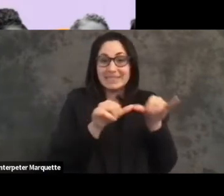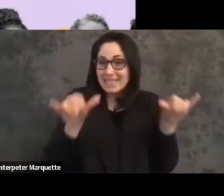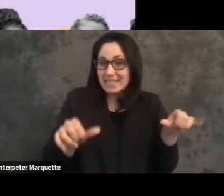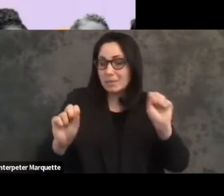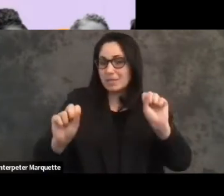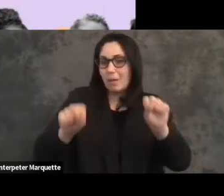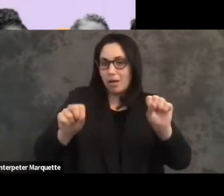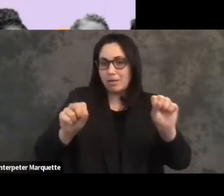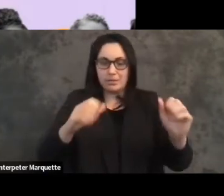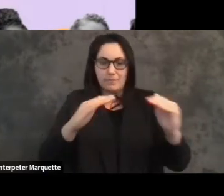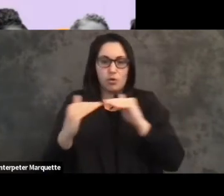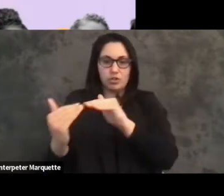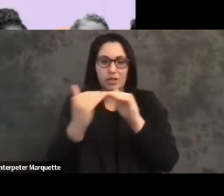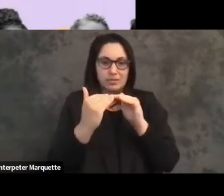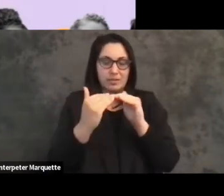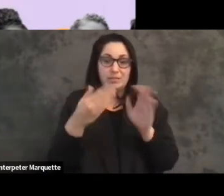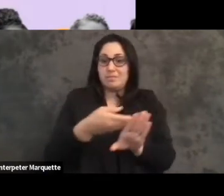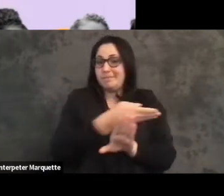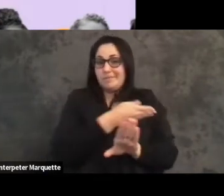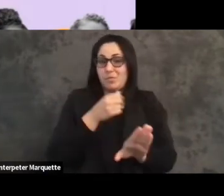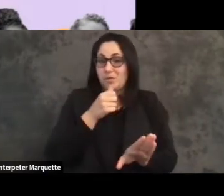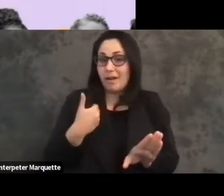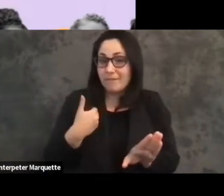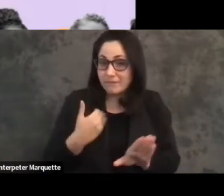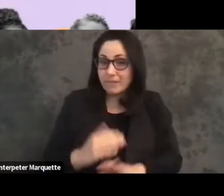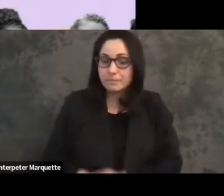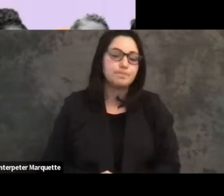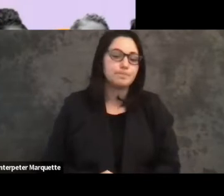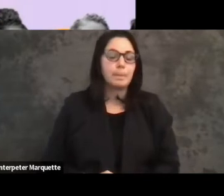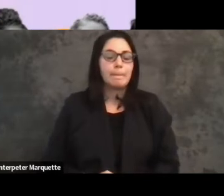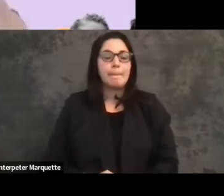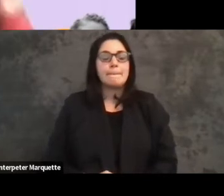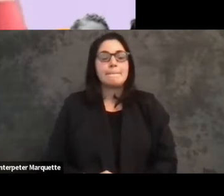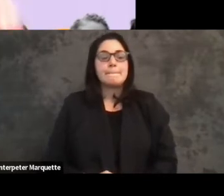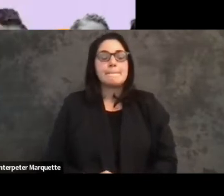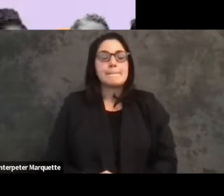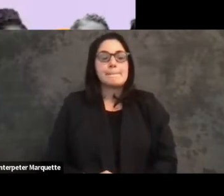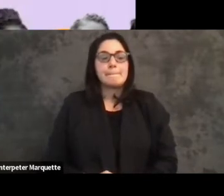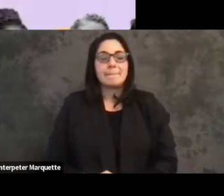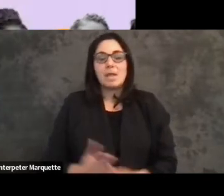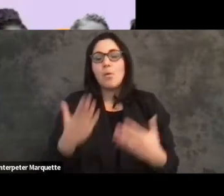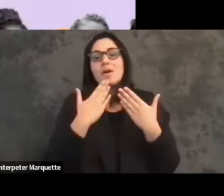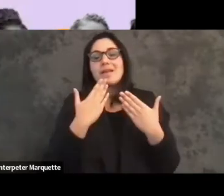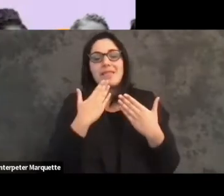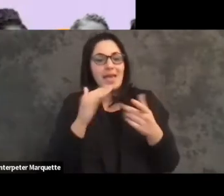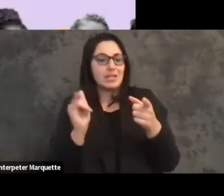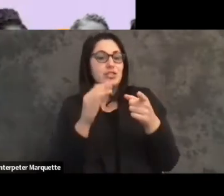of people living with HIV, and organized to create systems and possibilities for justice